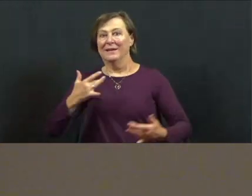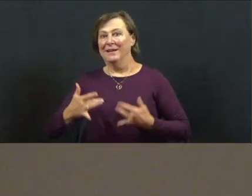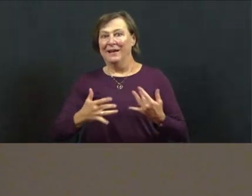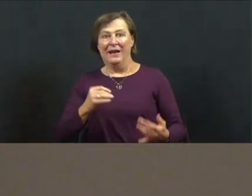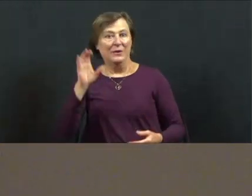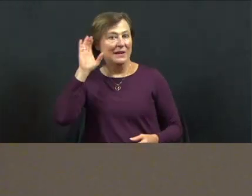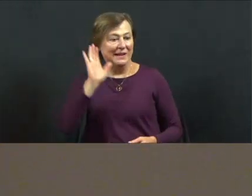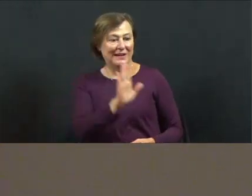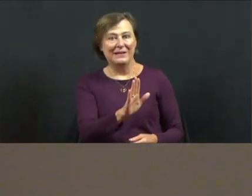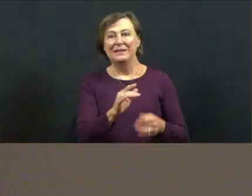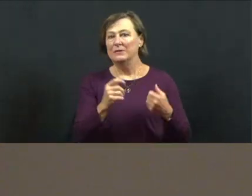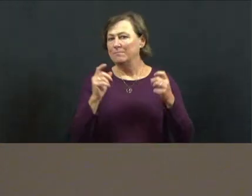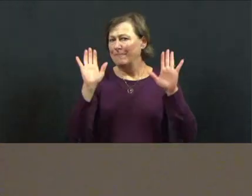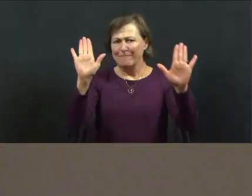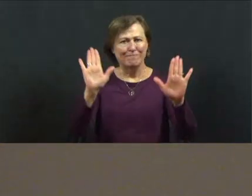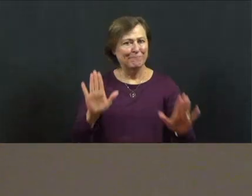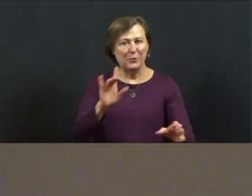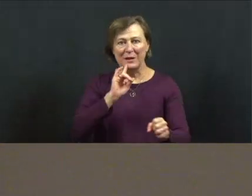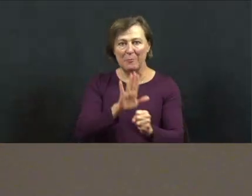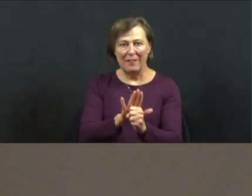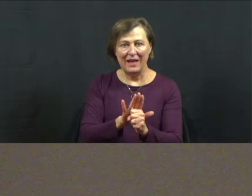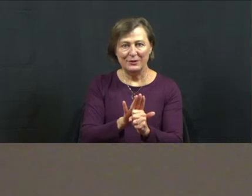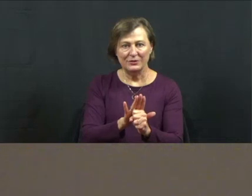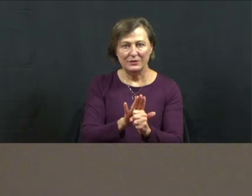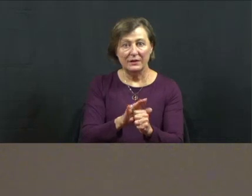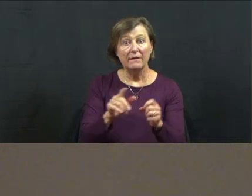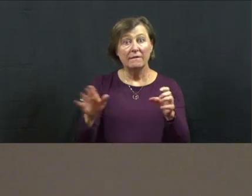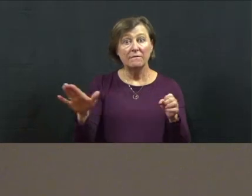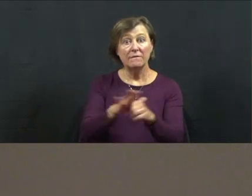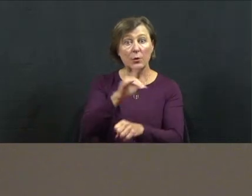great pledge. It was the full moon day of the fourth